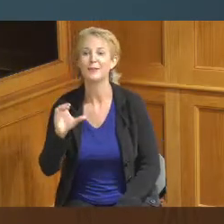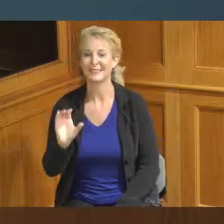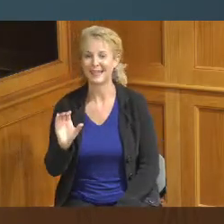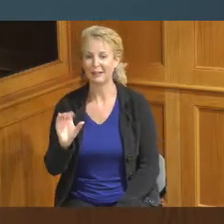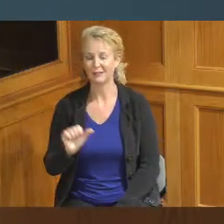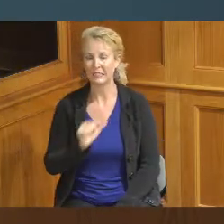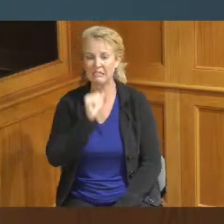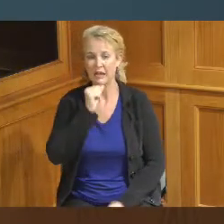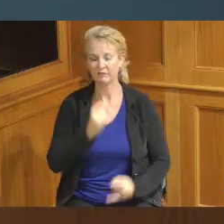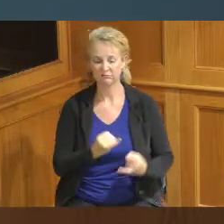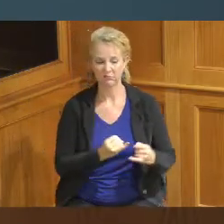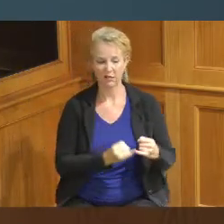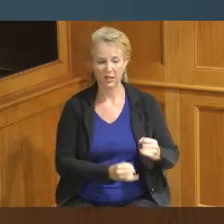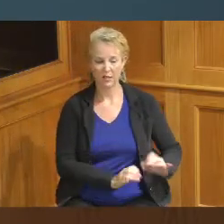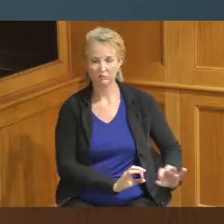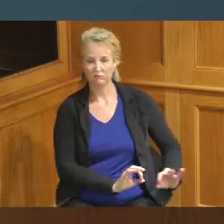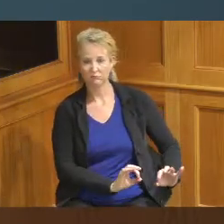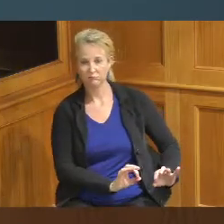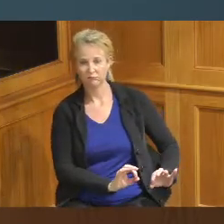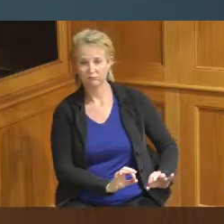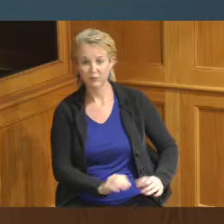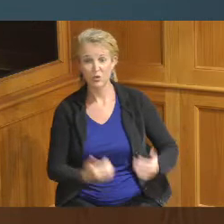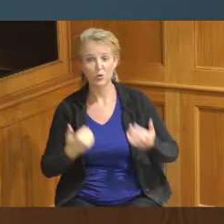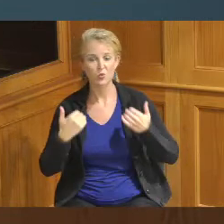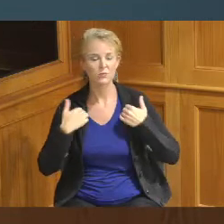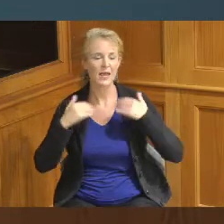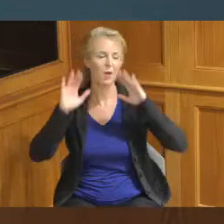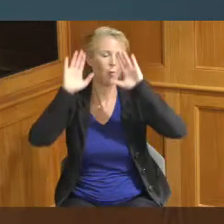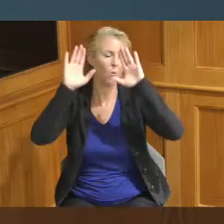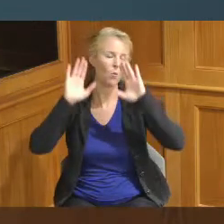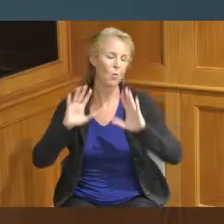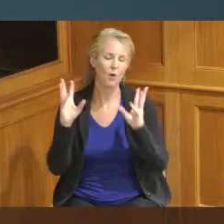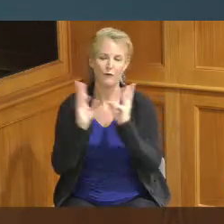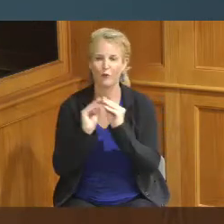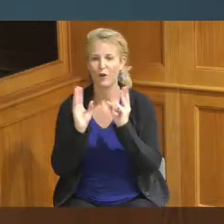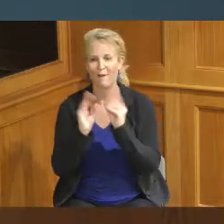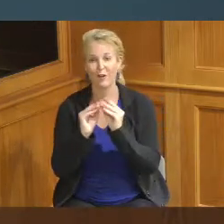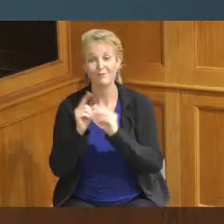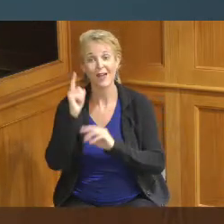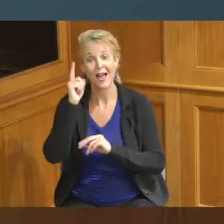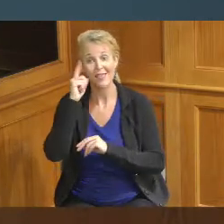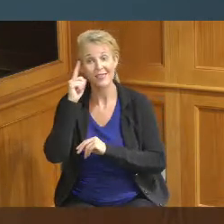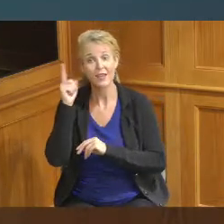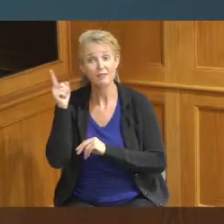on the list so we had some great conversations I think they got some they brought back some they've